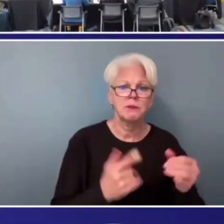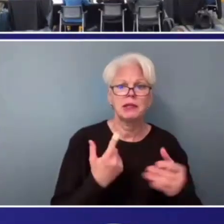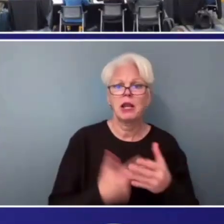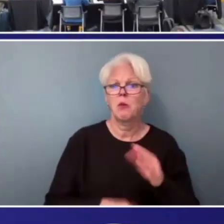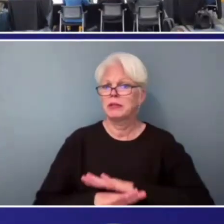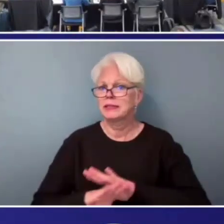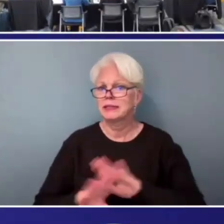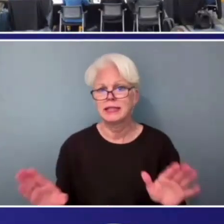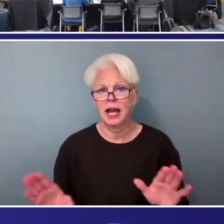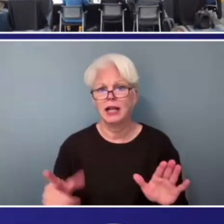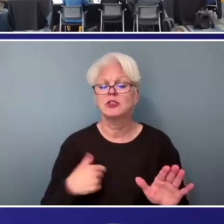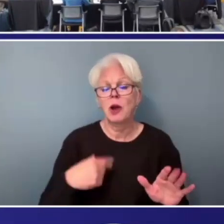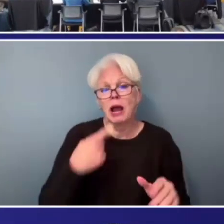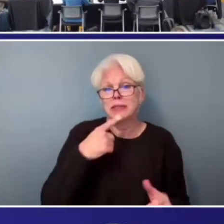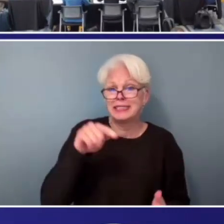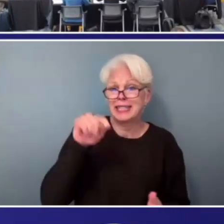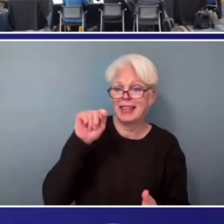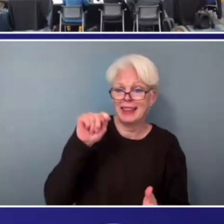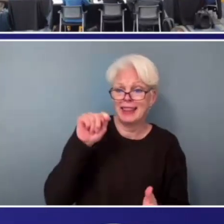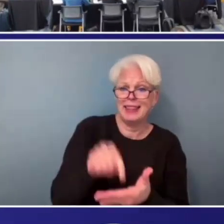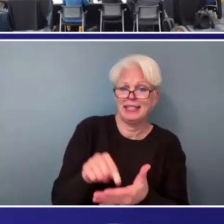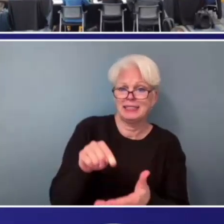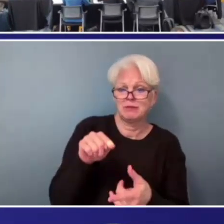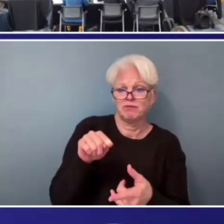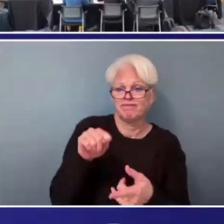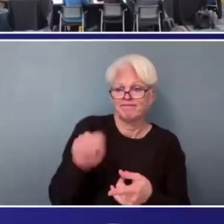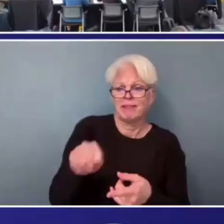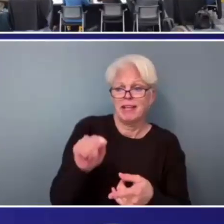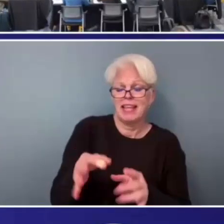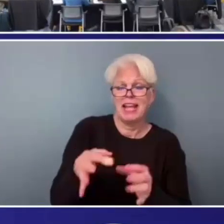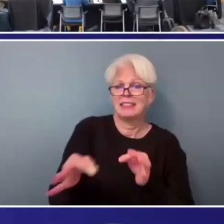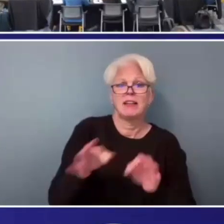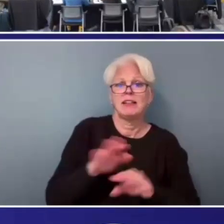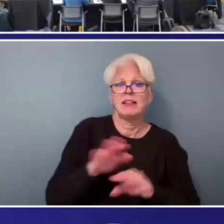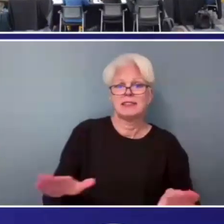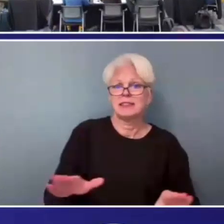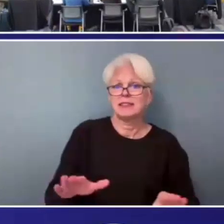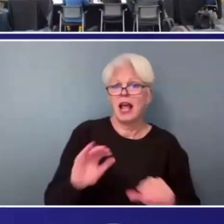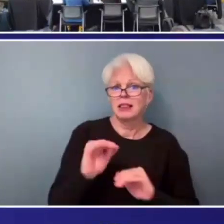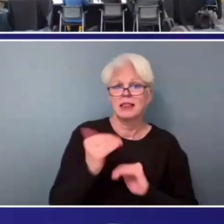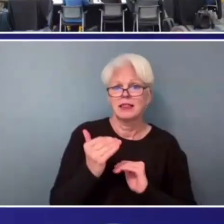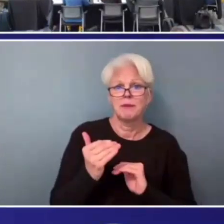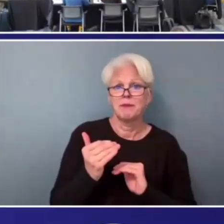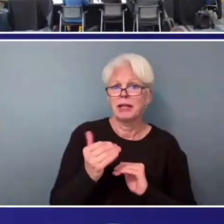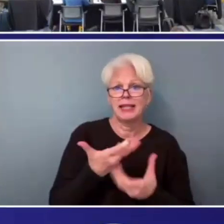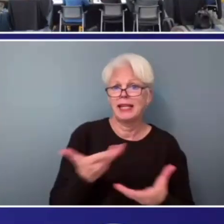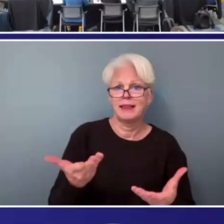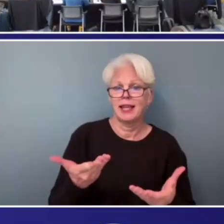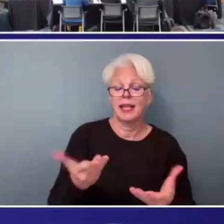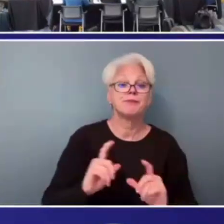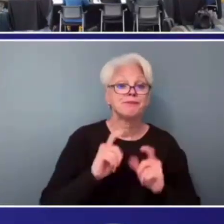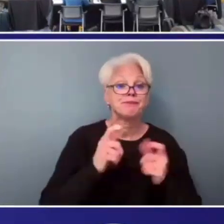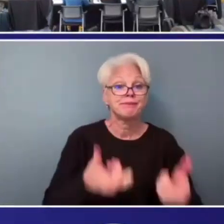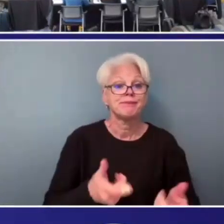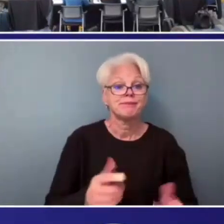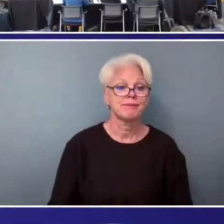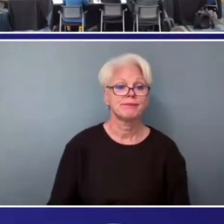And I would argue that this -- that just -- that definition doesn't actually limit anything. And, and again to, to go back to the